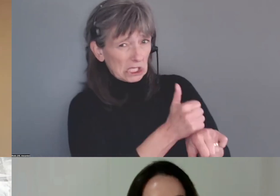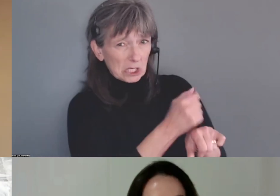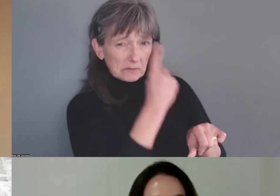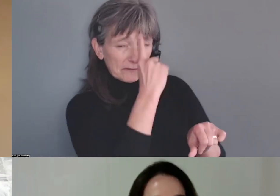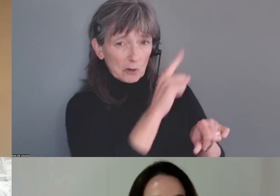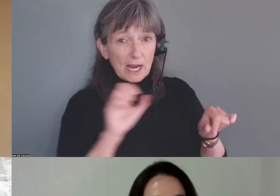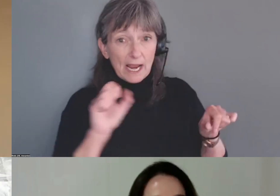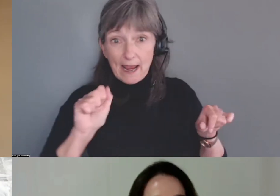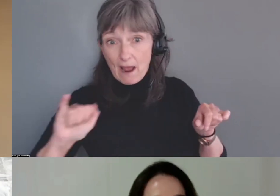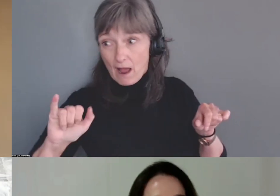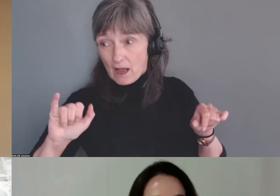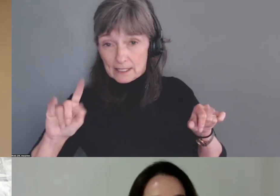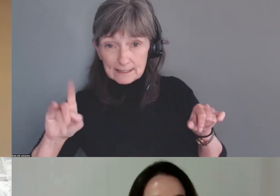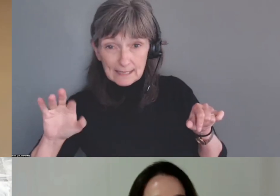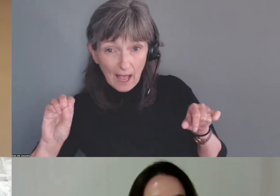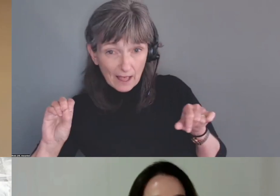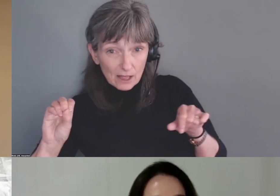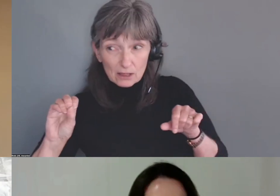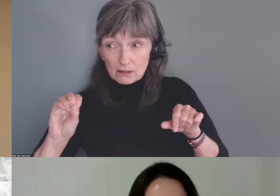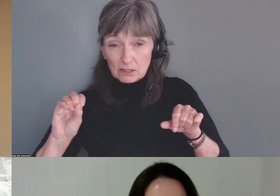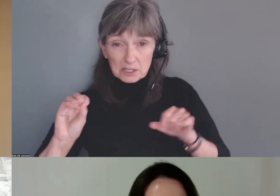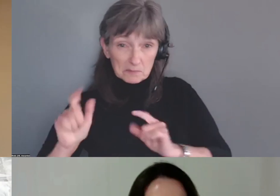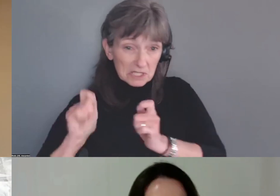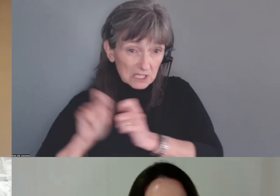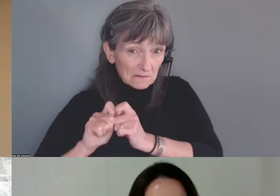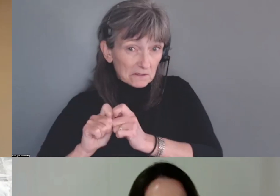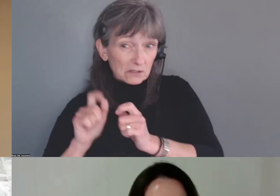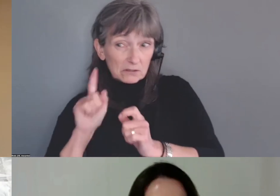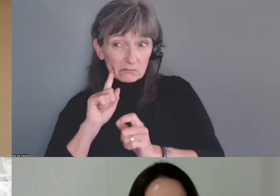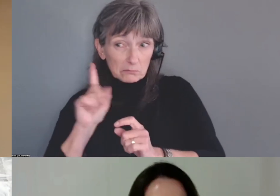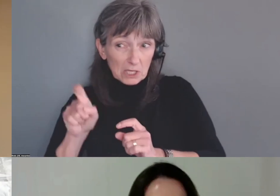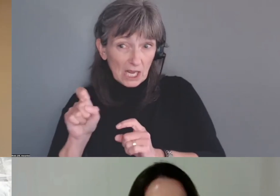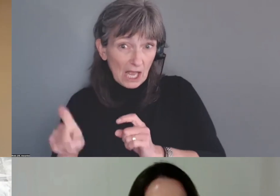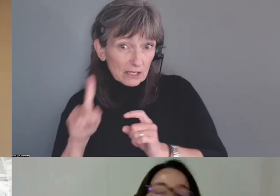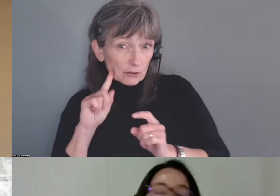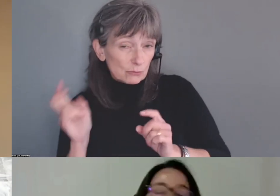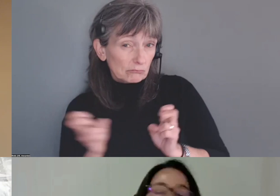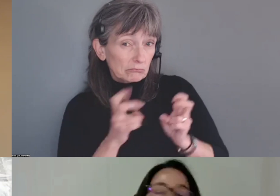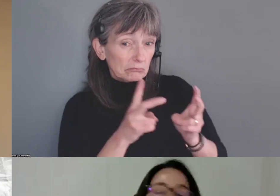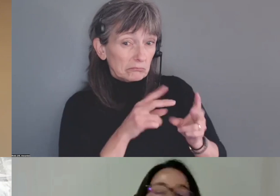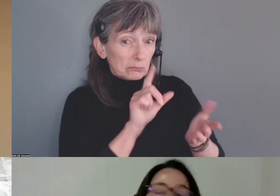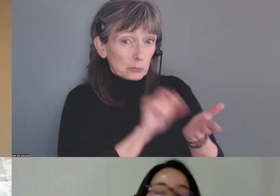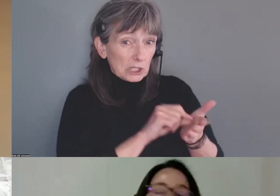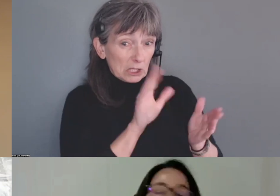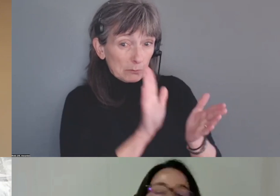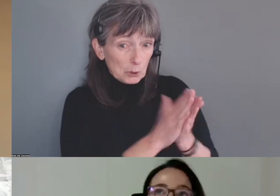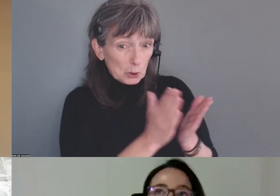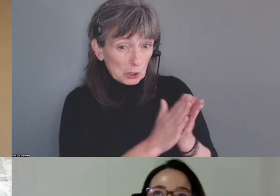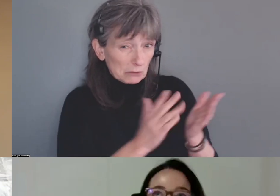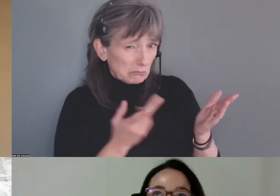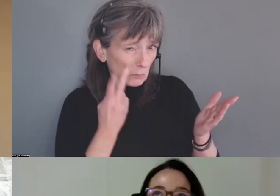and what kind of thing does it look like? Dione: Mm-hmm. So I think there would be